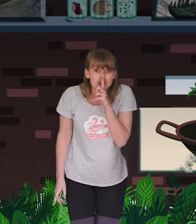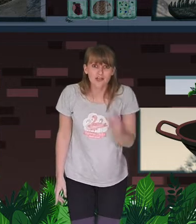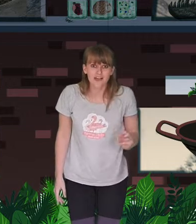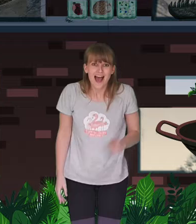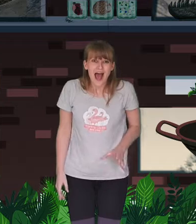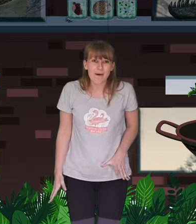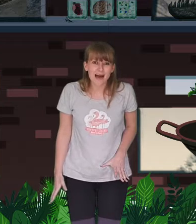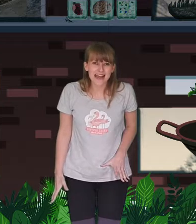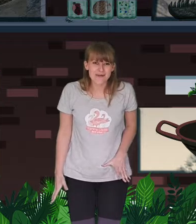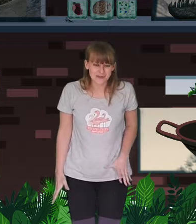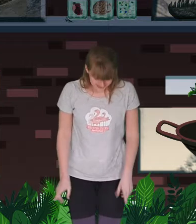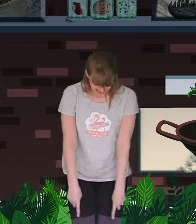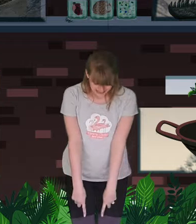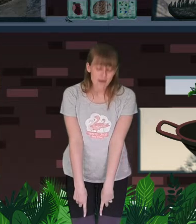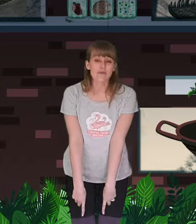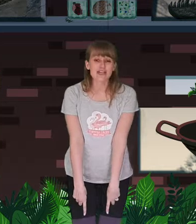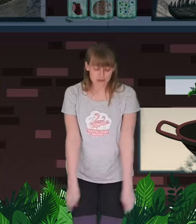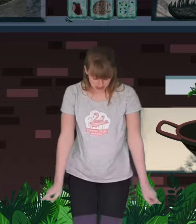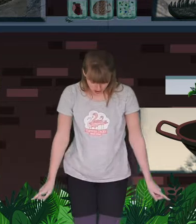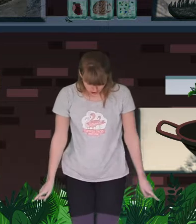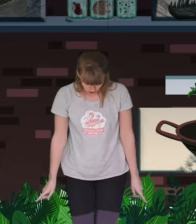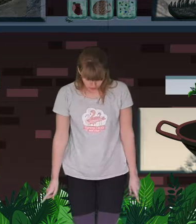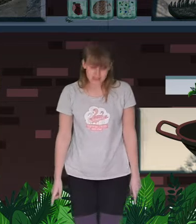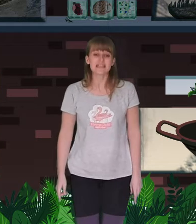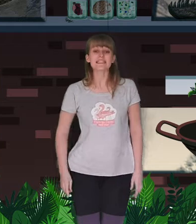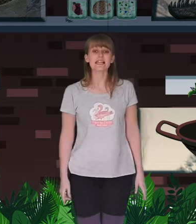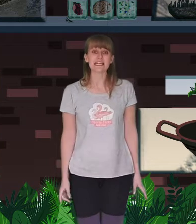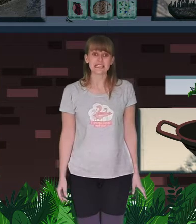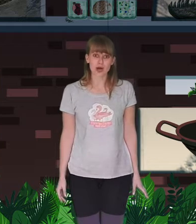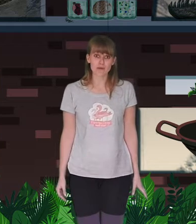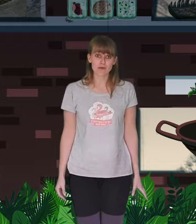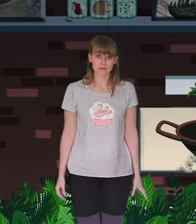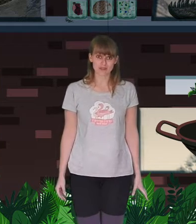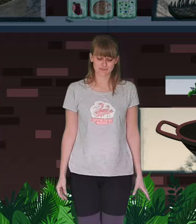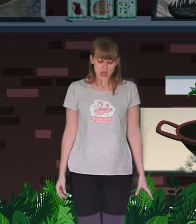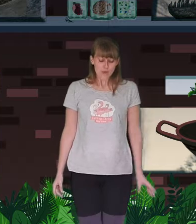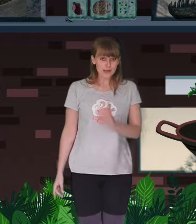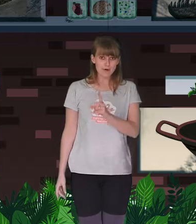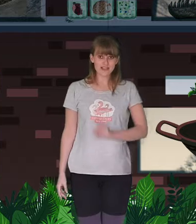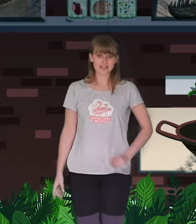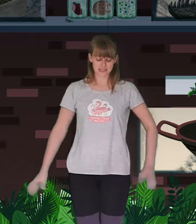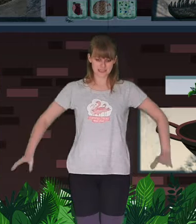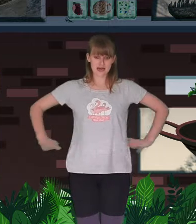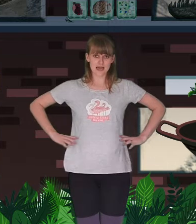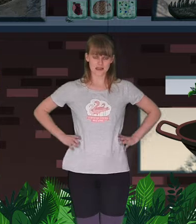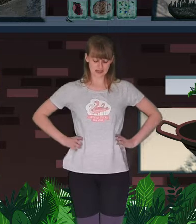Our ballet walks is when we use our toes to lead our movement. We can practice this like this.